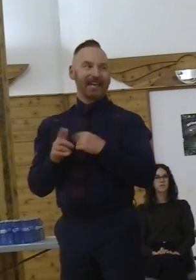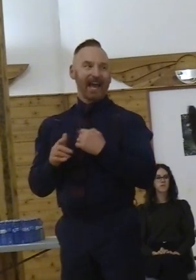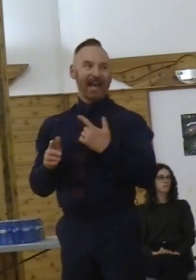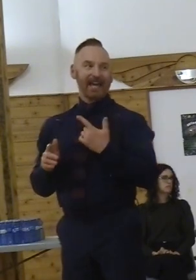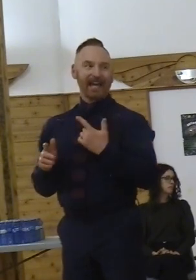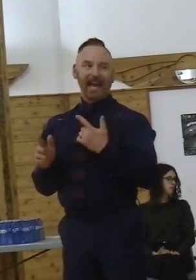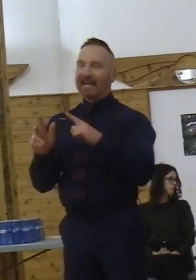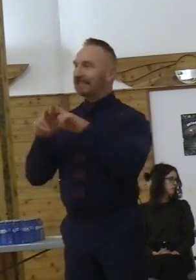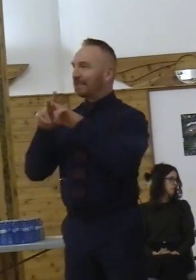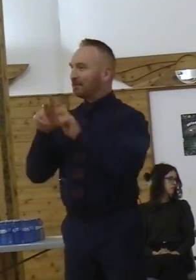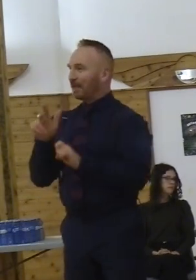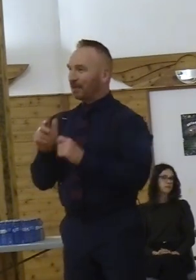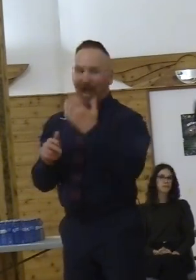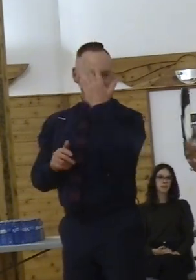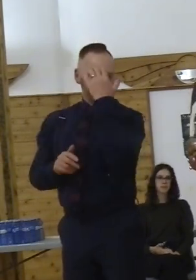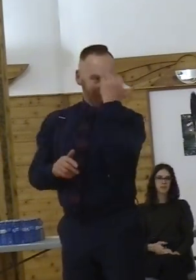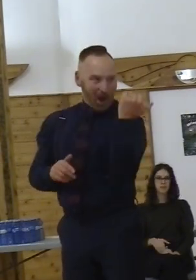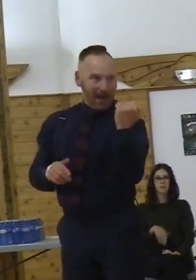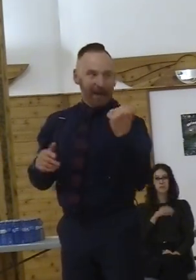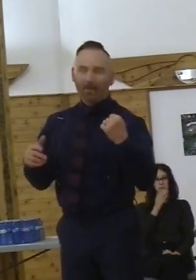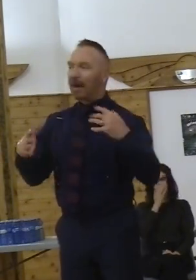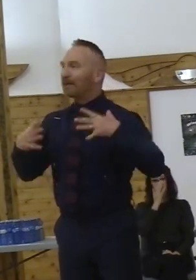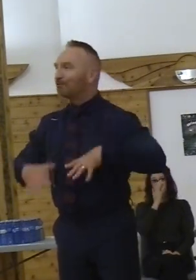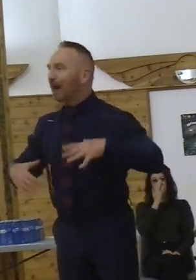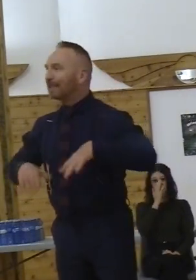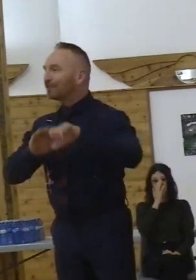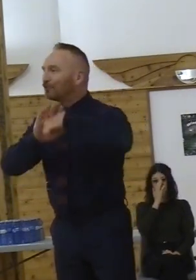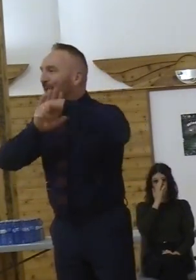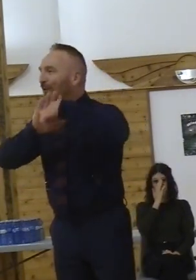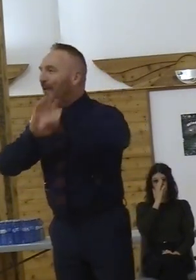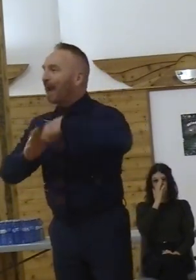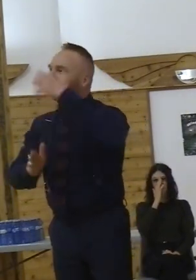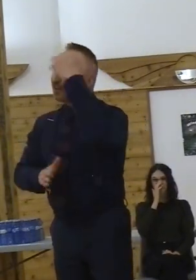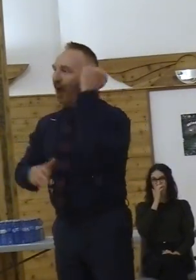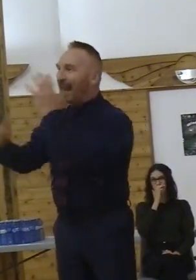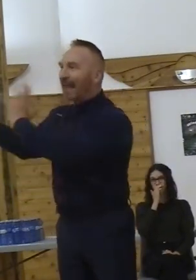I'm supposed to be dancing in my jingle because I have to run home.